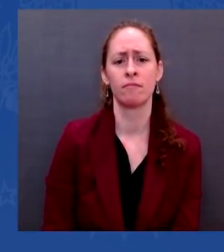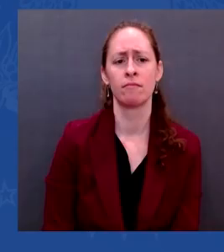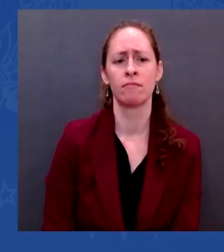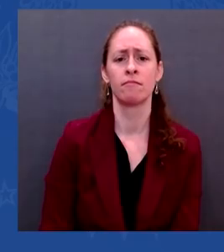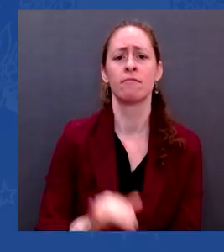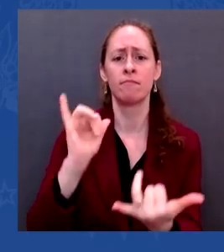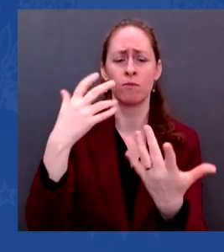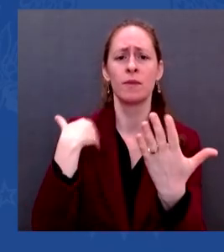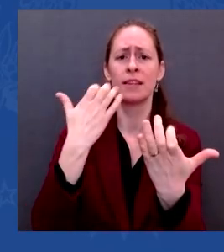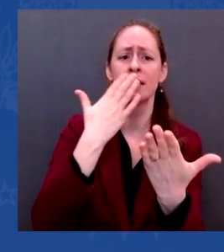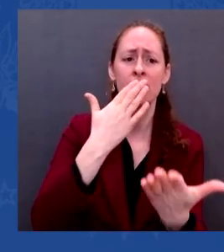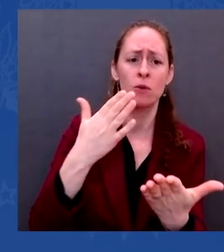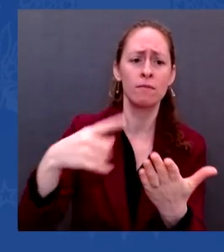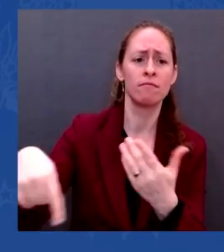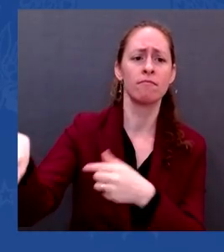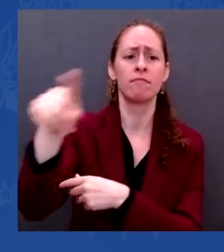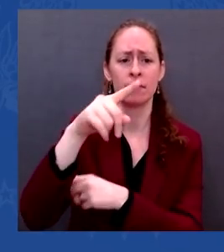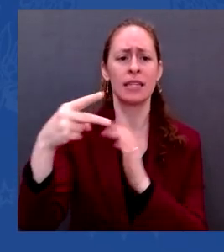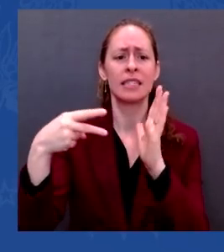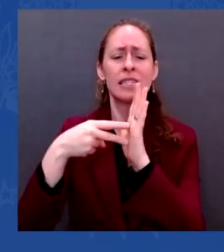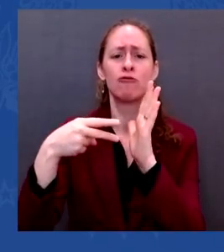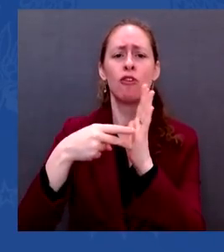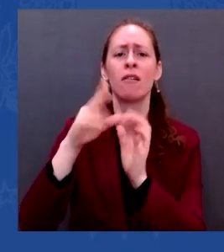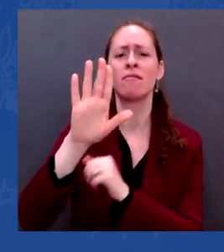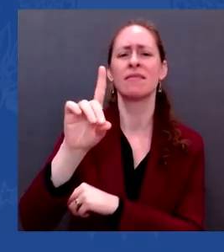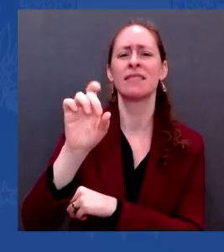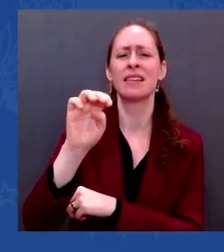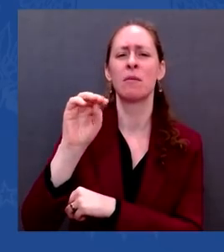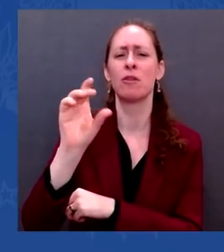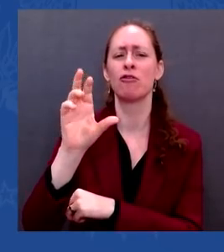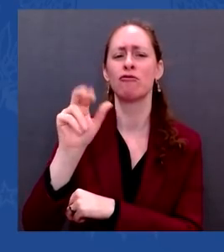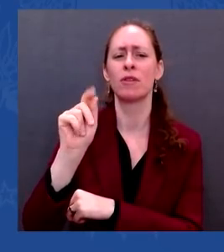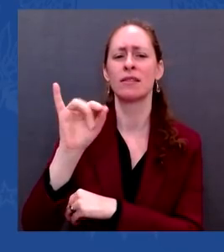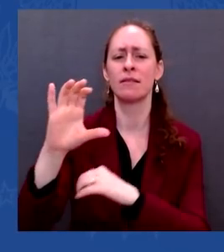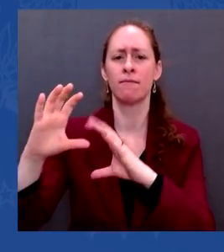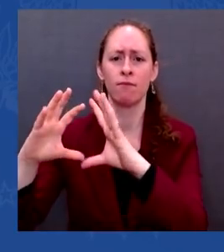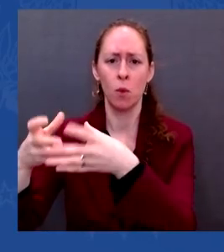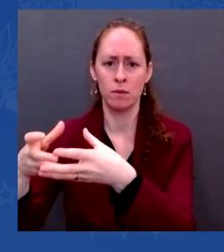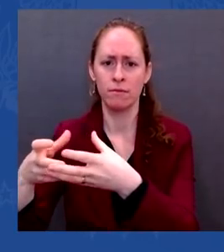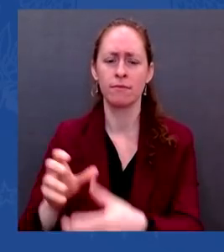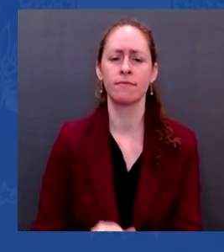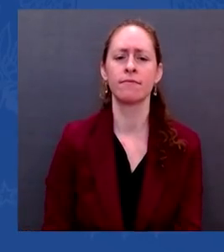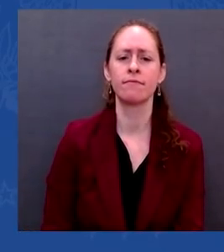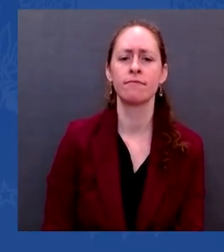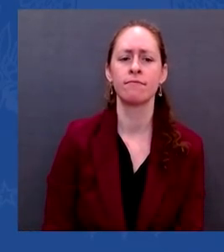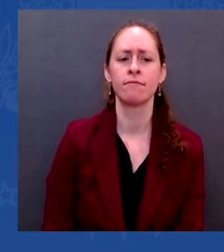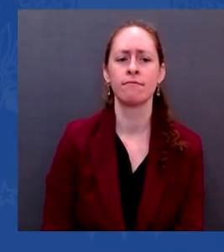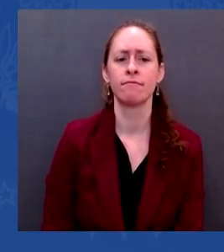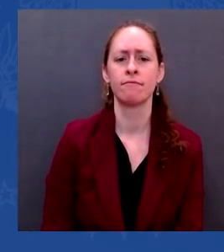the Department of Defense, and members of our national security team throughout the government whose meticulous and tireless work